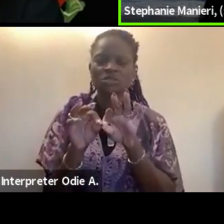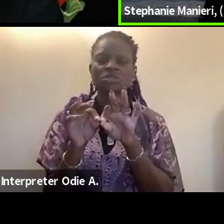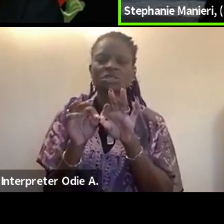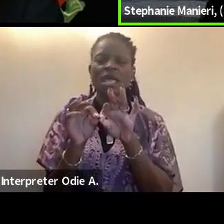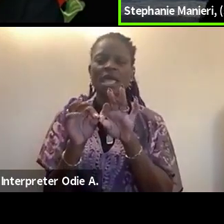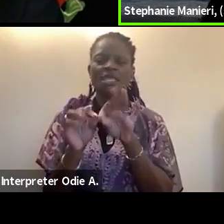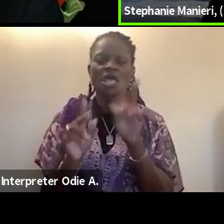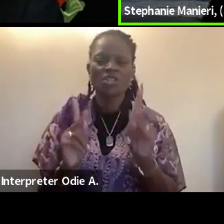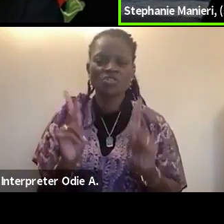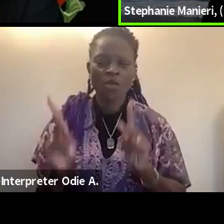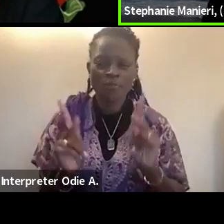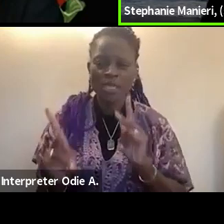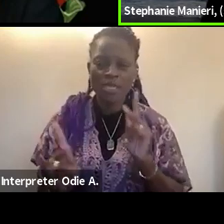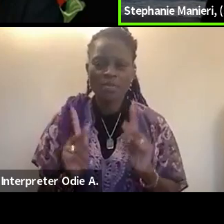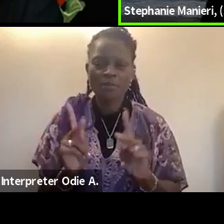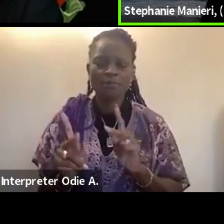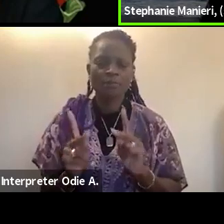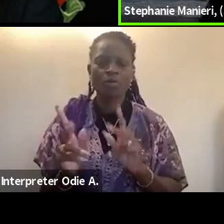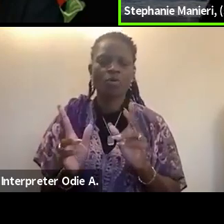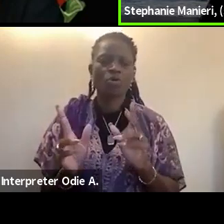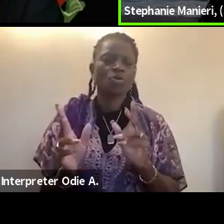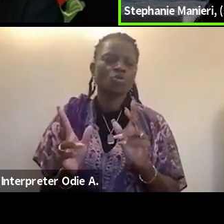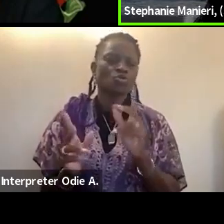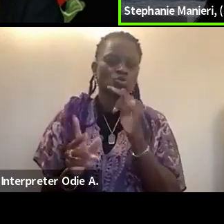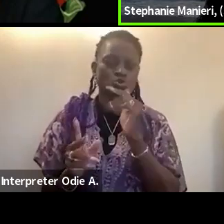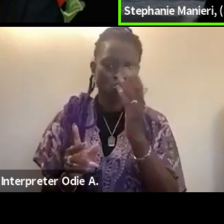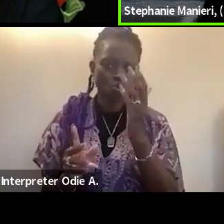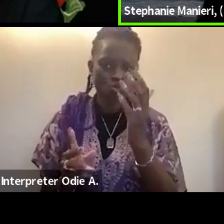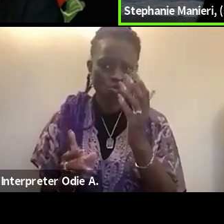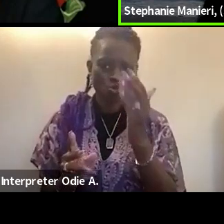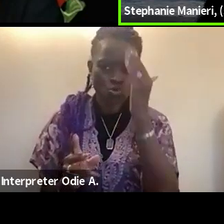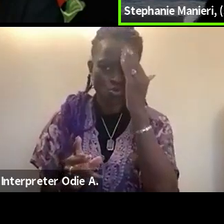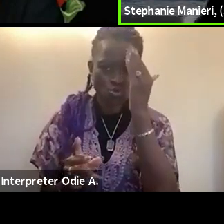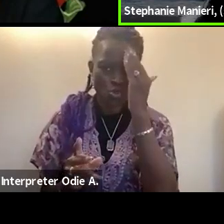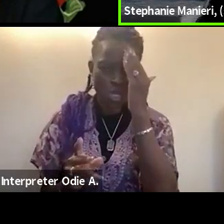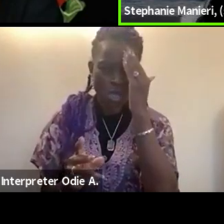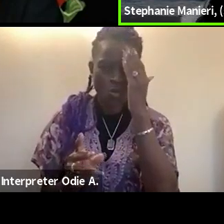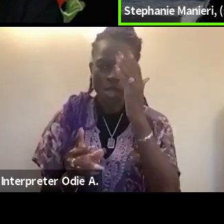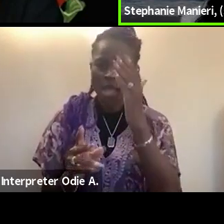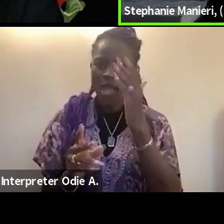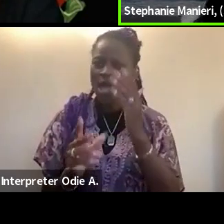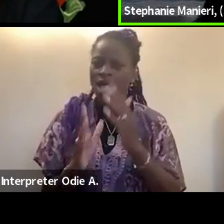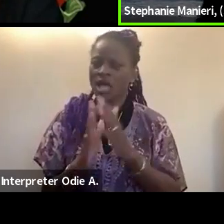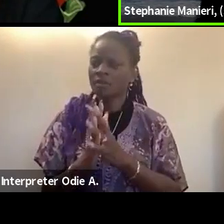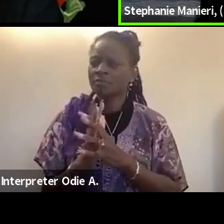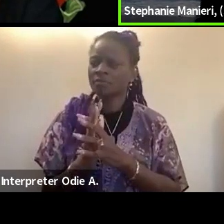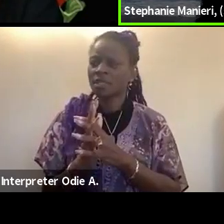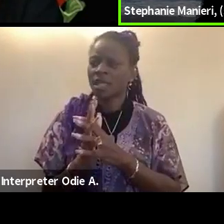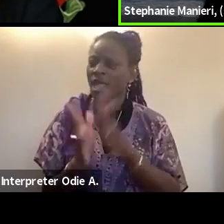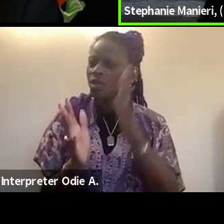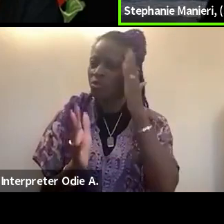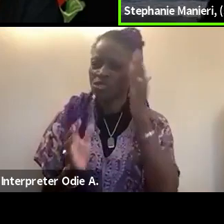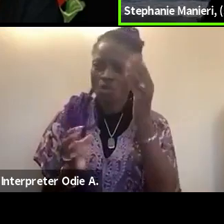boots on the ground are in our communities. In the Latinx community. We know that information spreads really through word of mouth